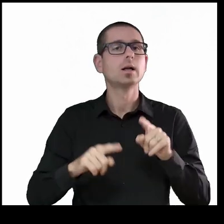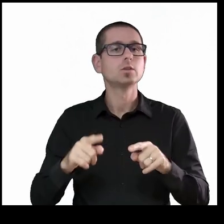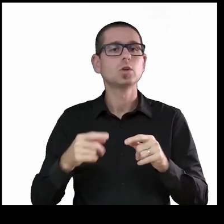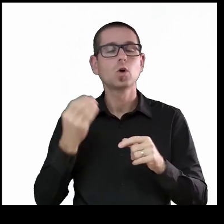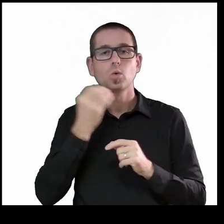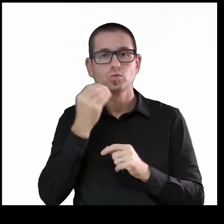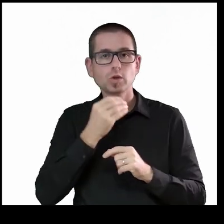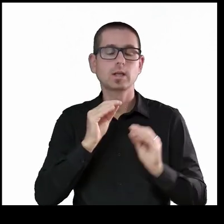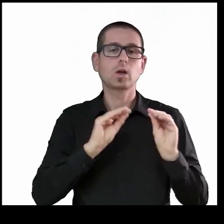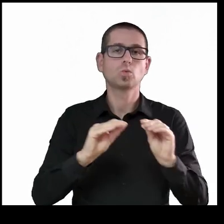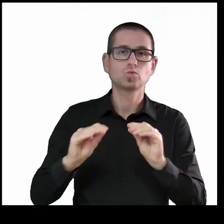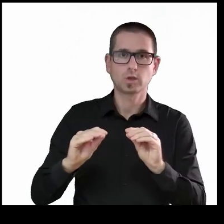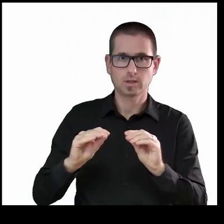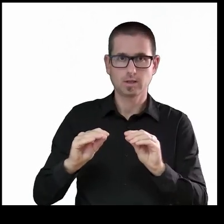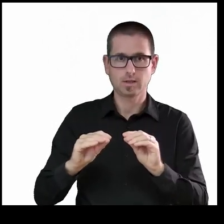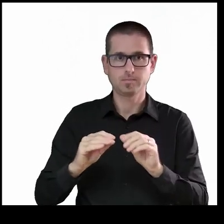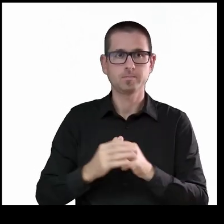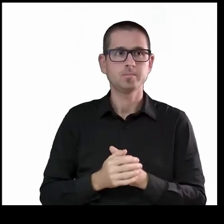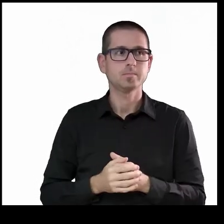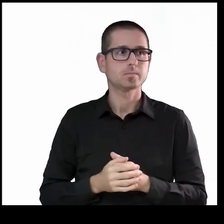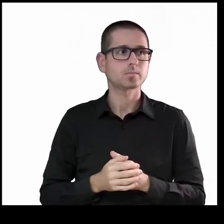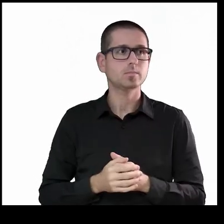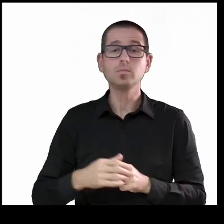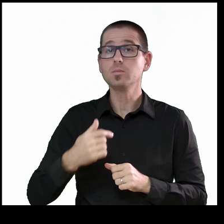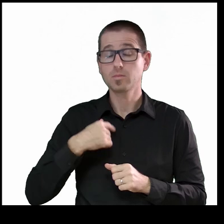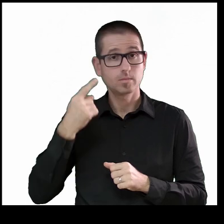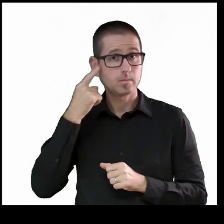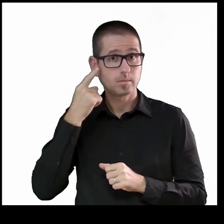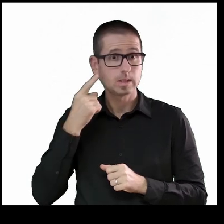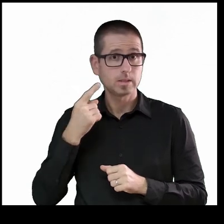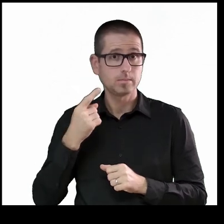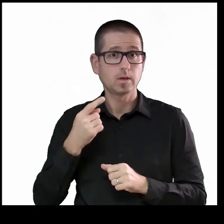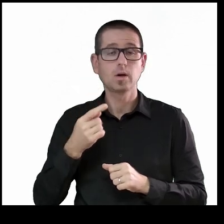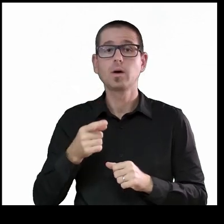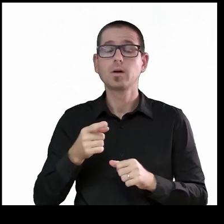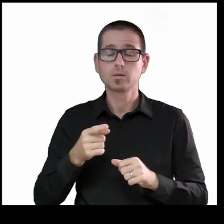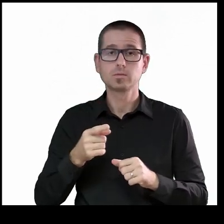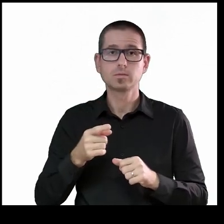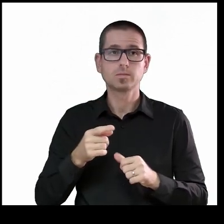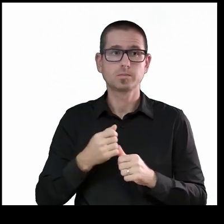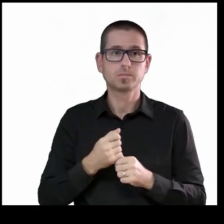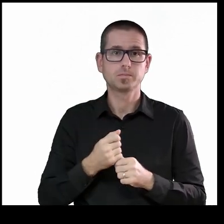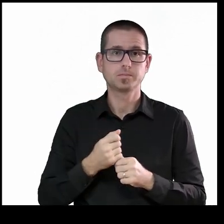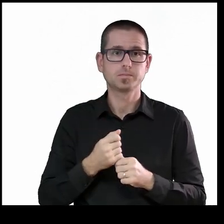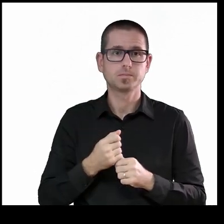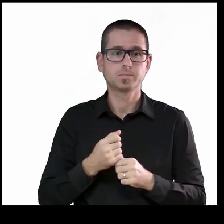teaching and the maths teaching. I think. Well, it's a radical. It's a radical opinion,